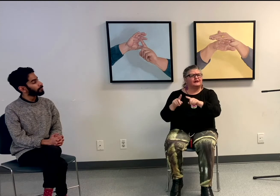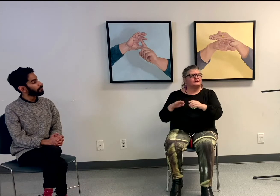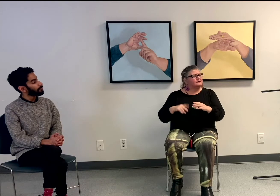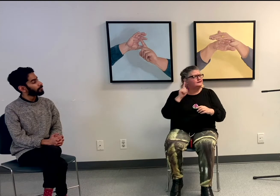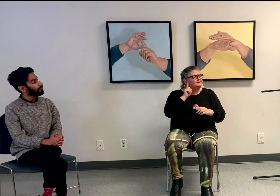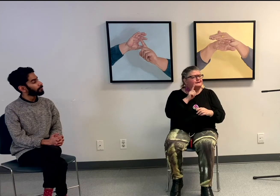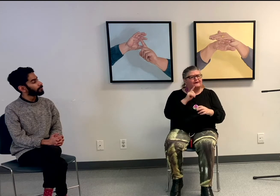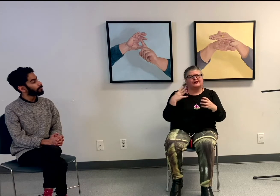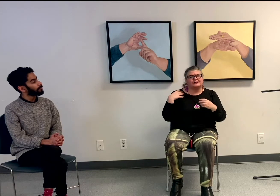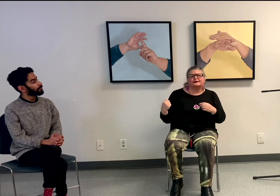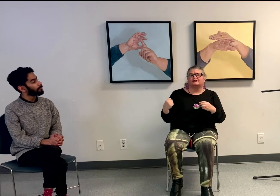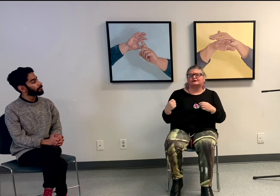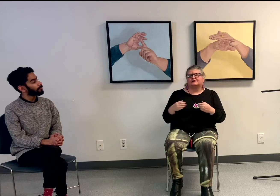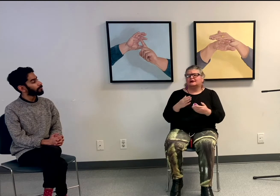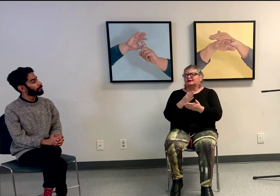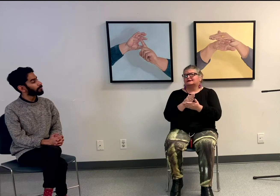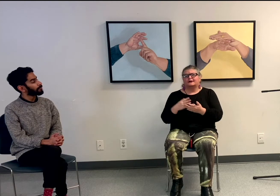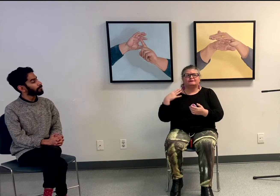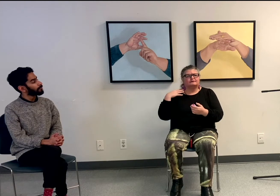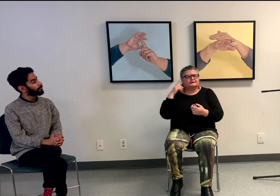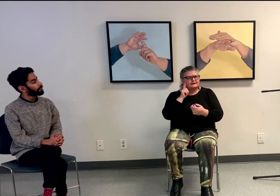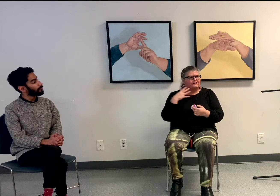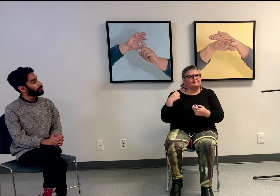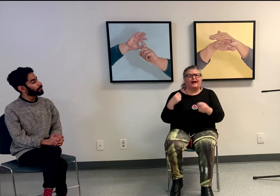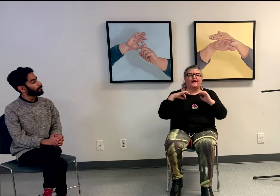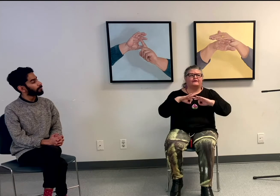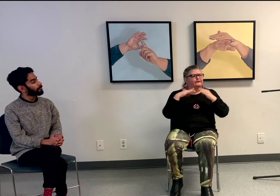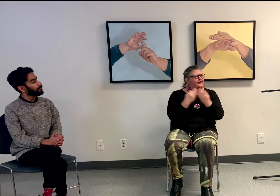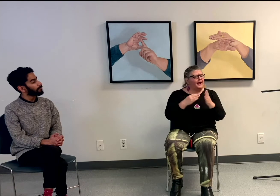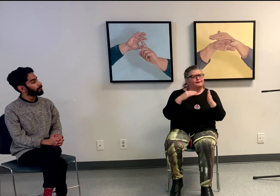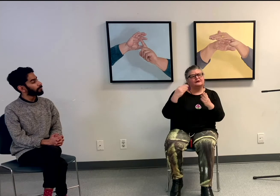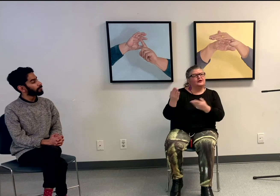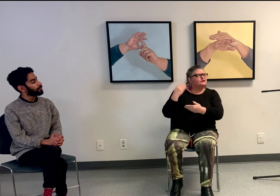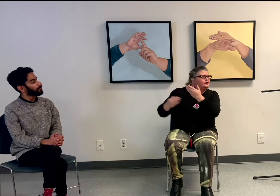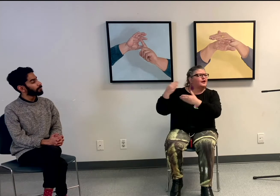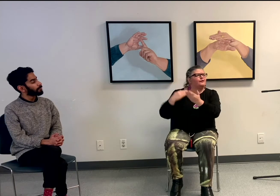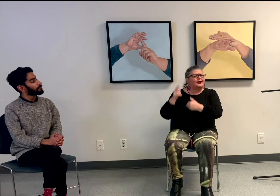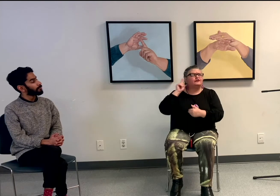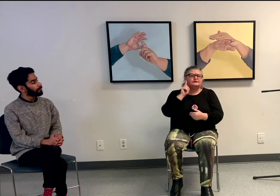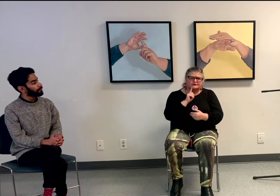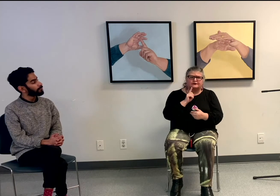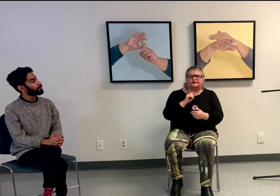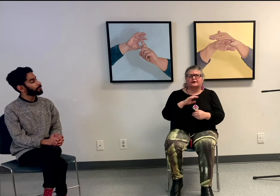I think it's, there's lots of different deaf experiences, you know, there's